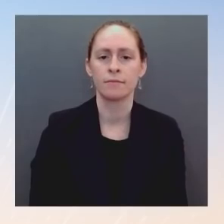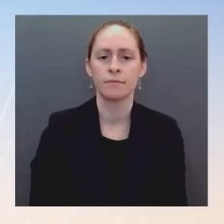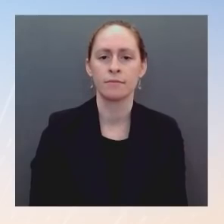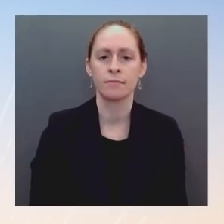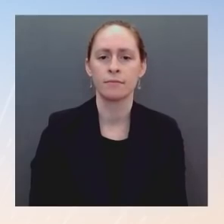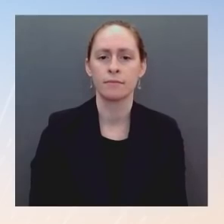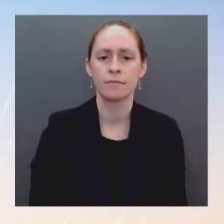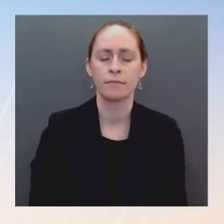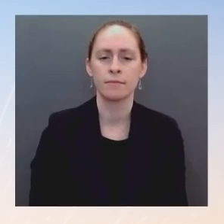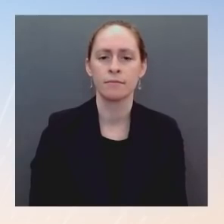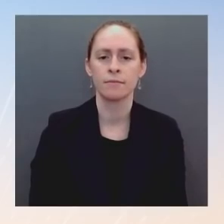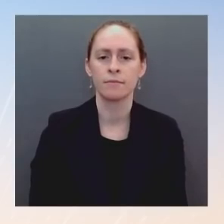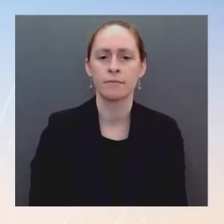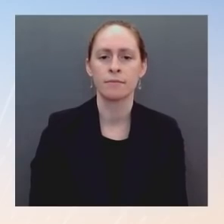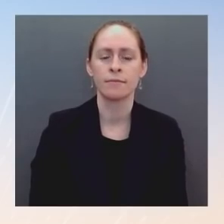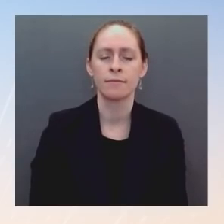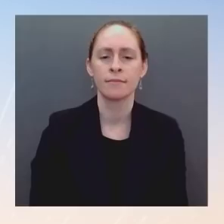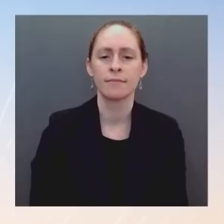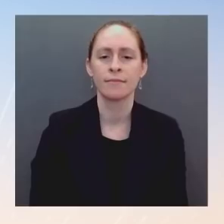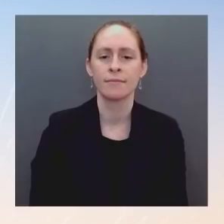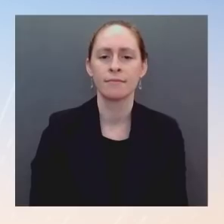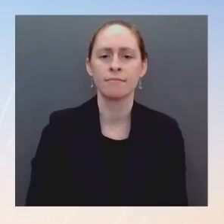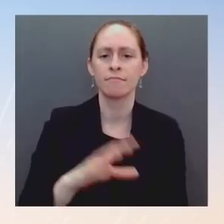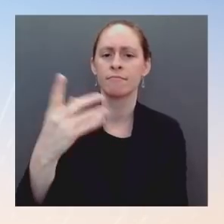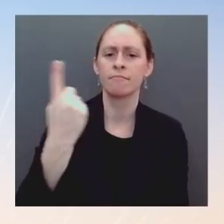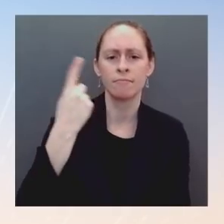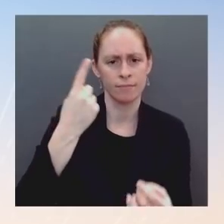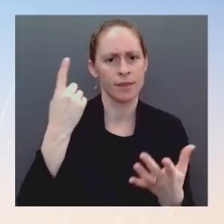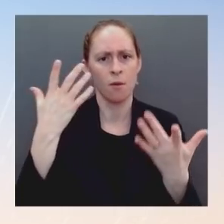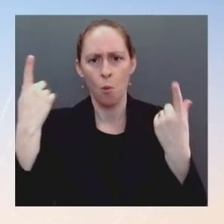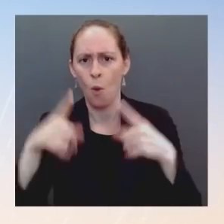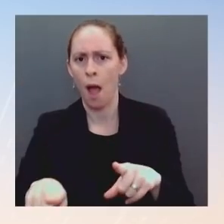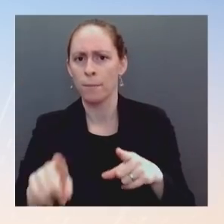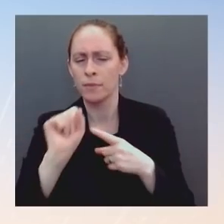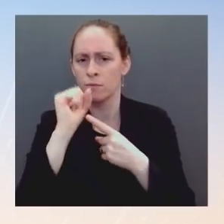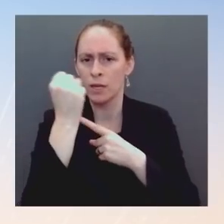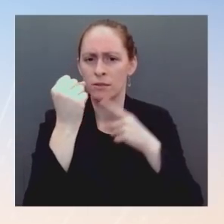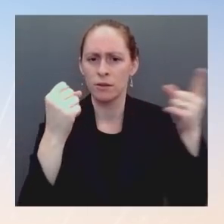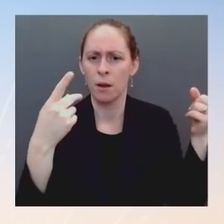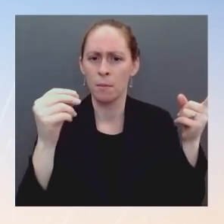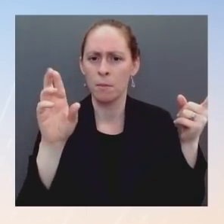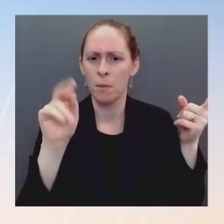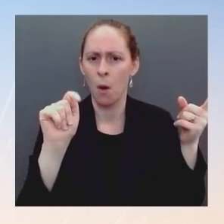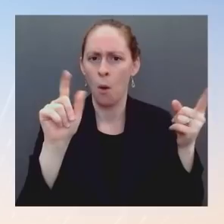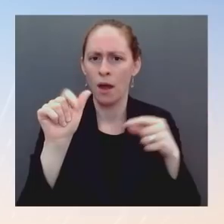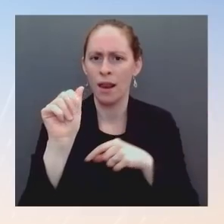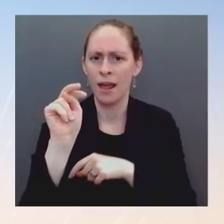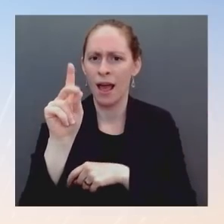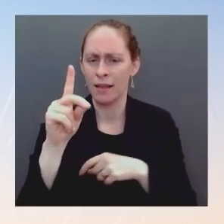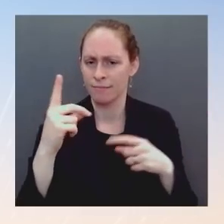I'm happy to check with our Counsel's Office, I assume, and see if there's something more specific we can get back to you. The Press: Thank you. And then on --